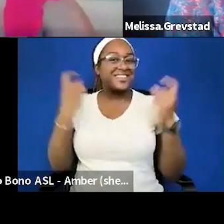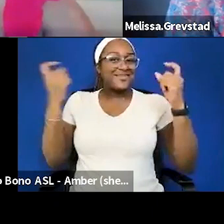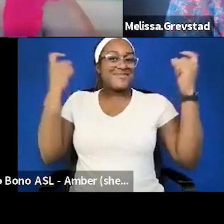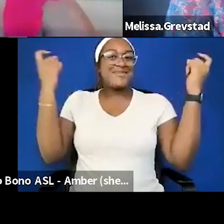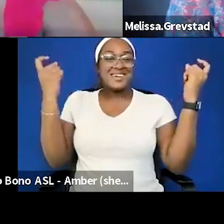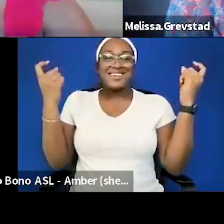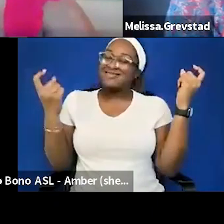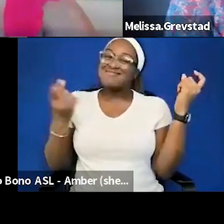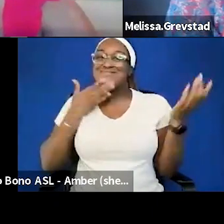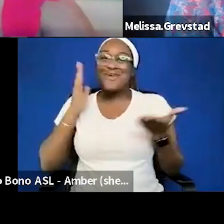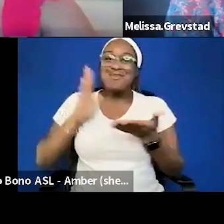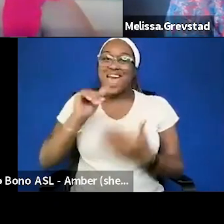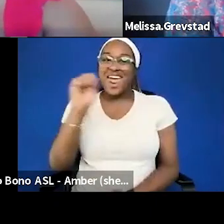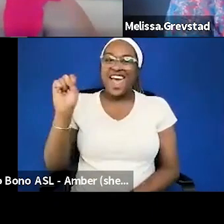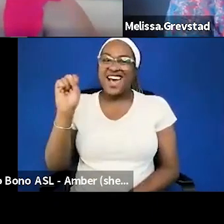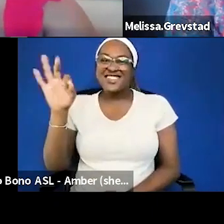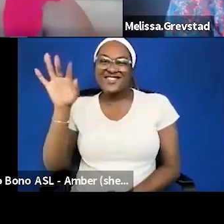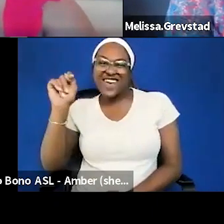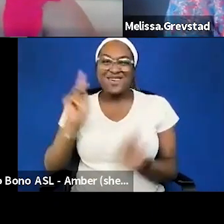ass fat people and all the ways that we are